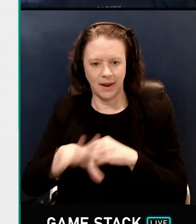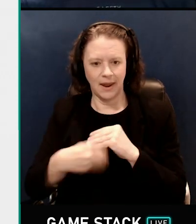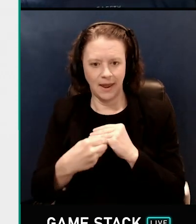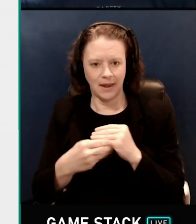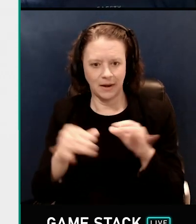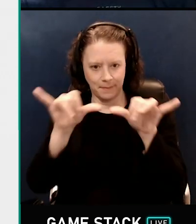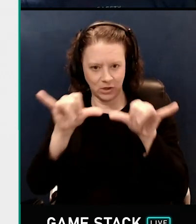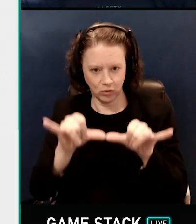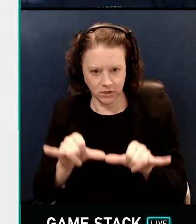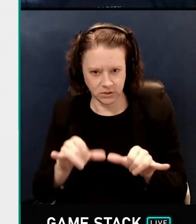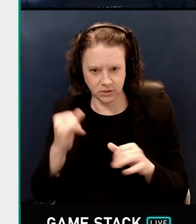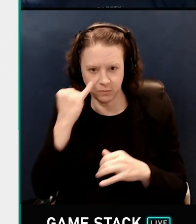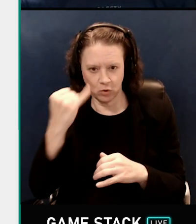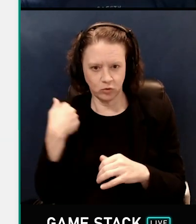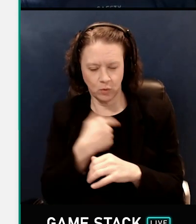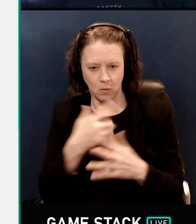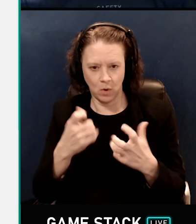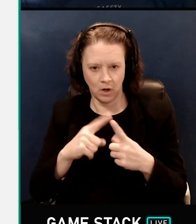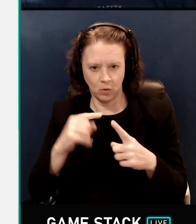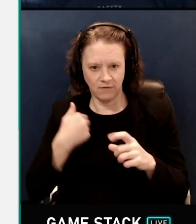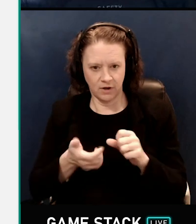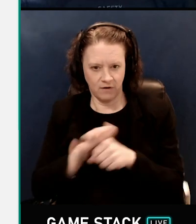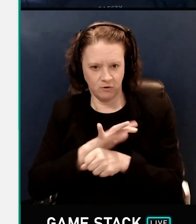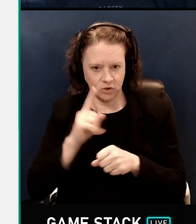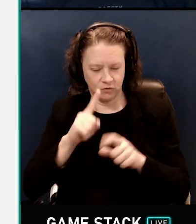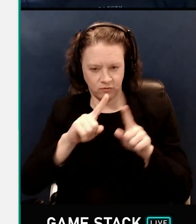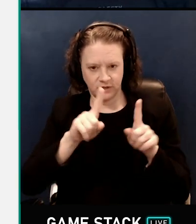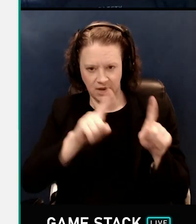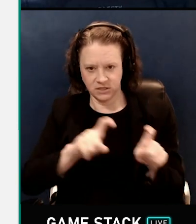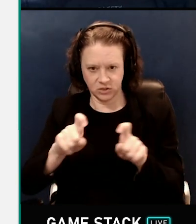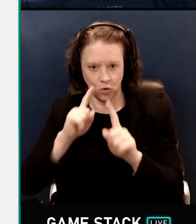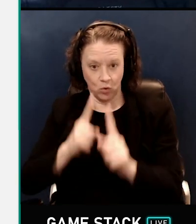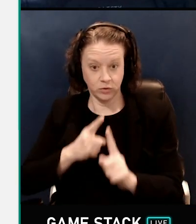get coverage of specific test goals. So here's an example of a consideration.